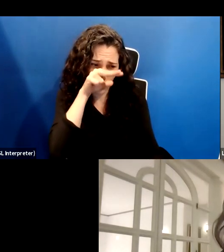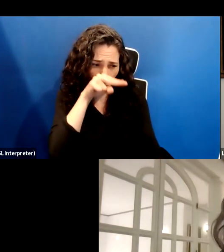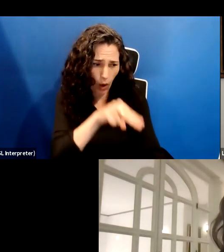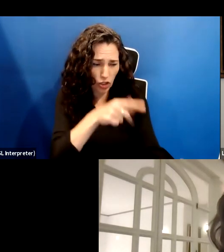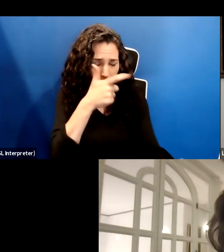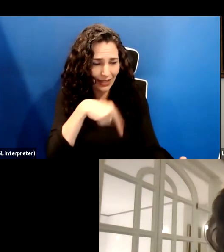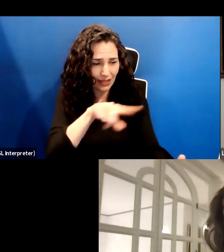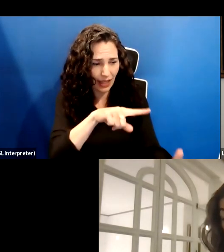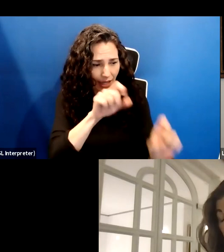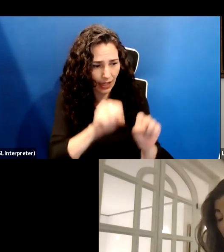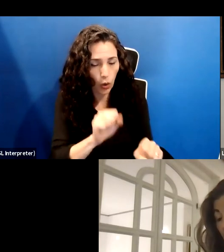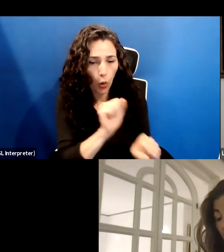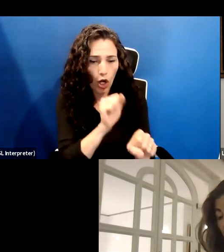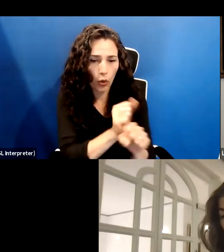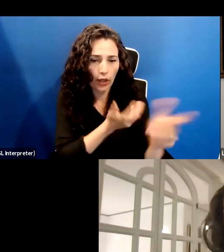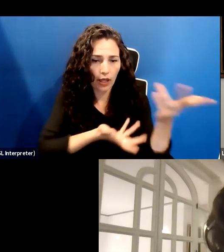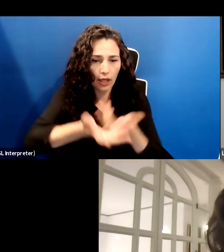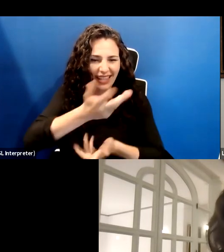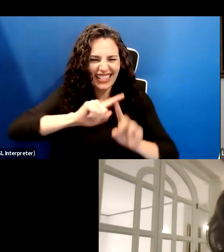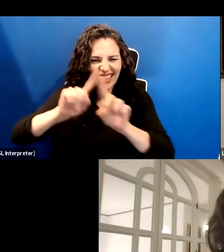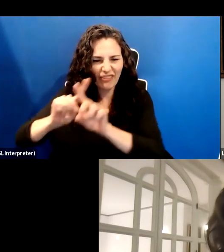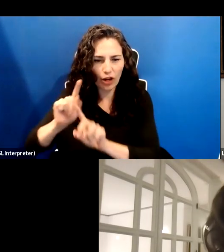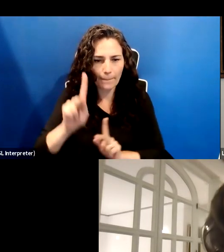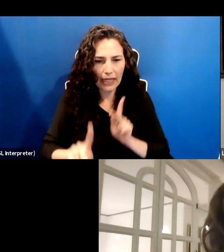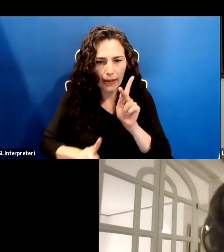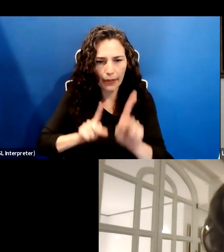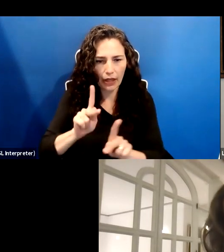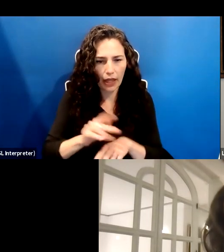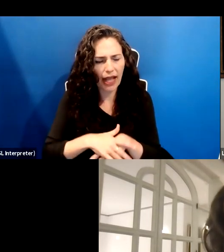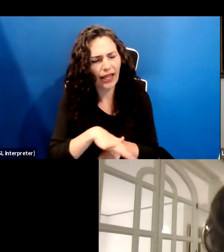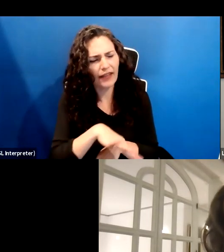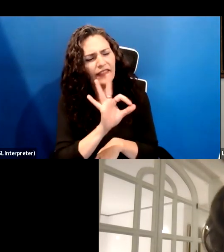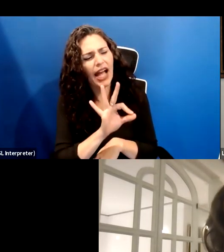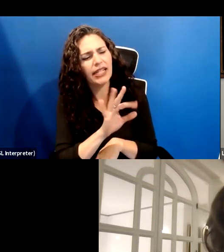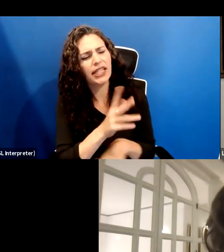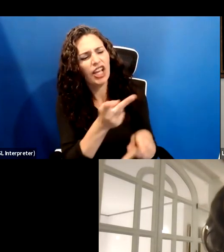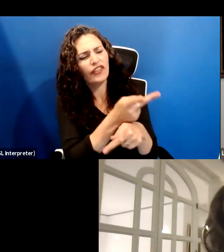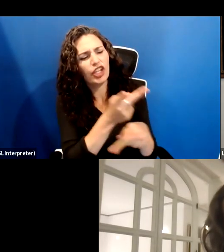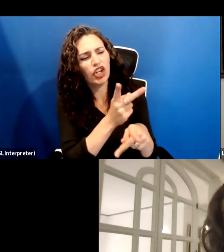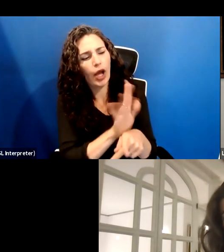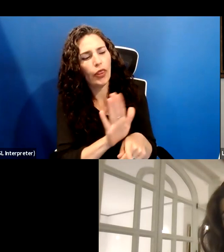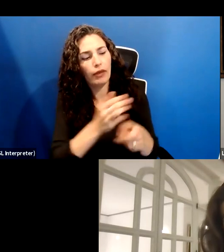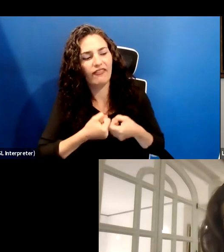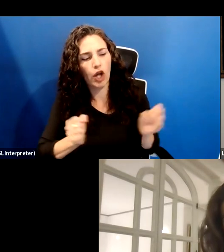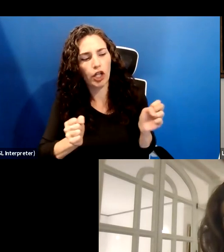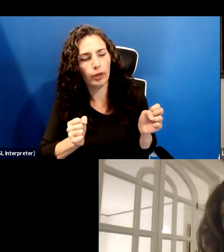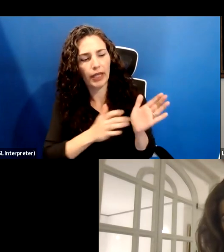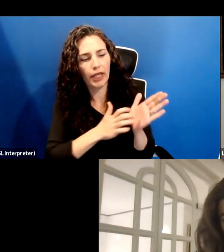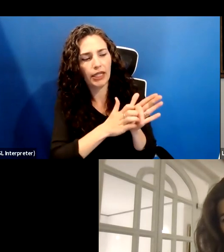work with different people and find that vulnerability in the different people that they're interacting with.